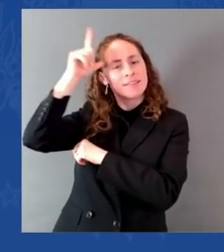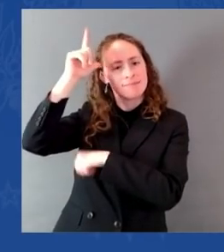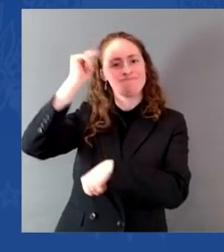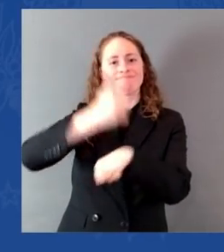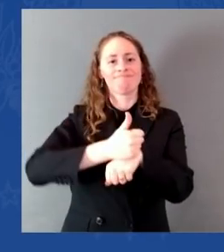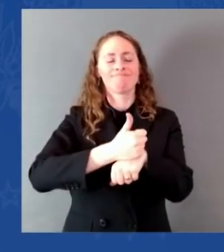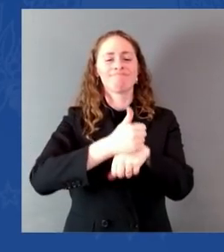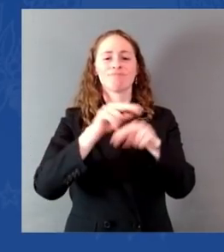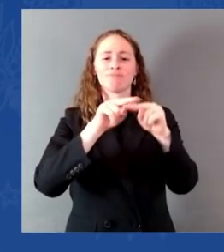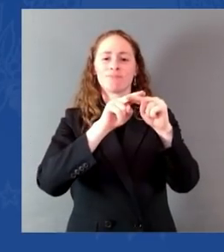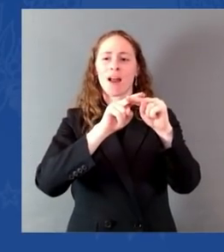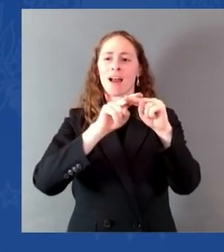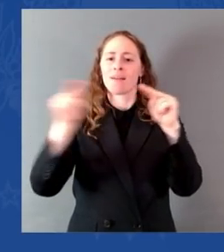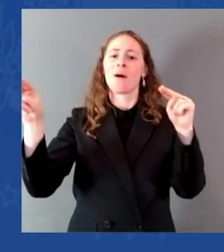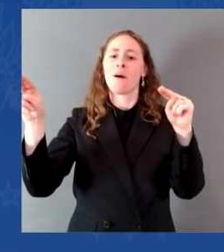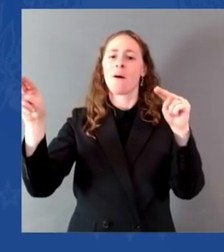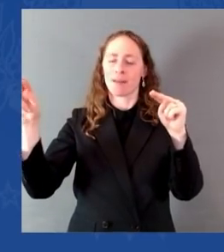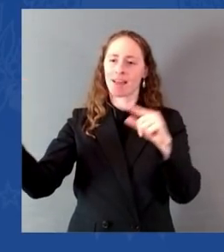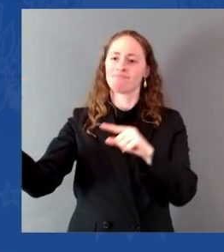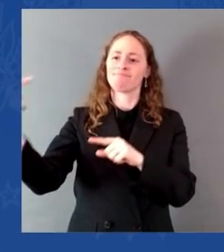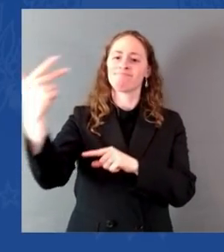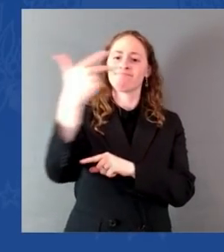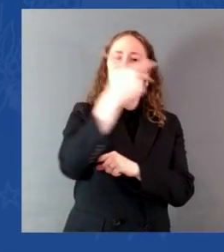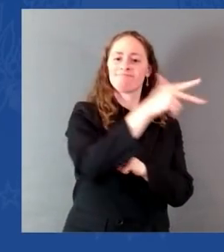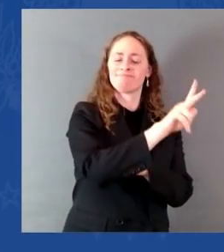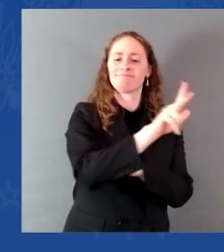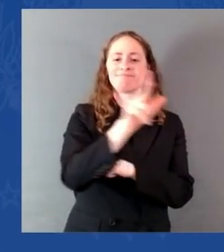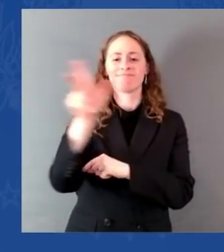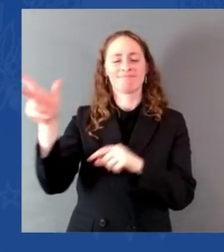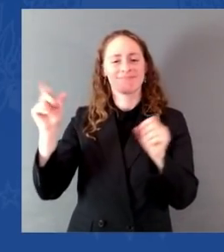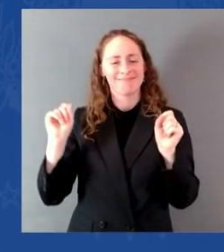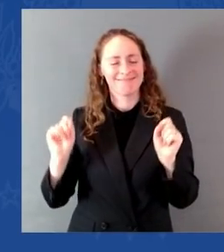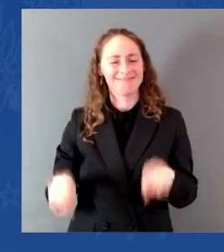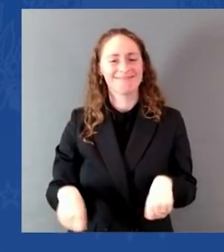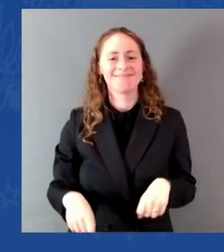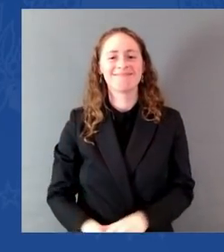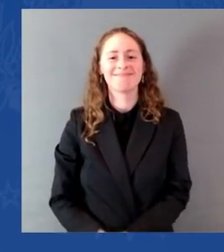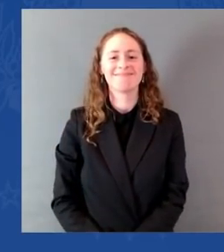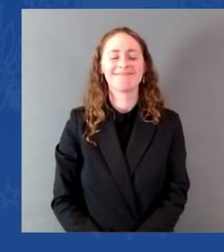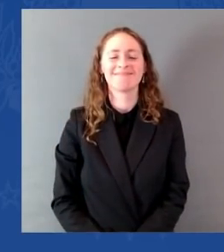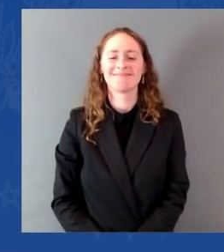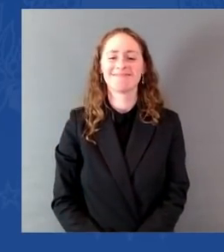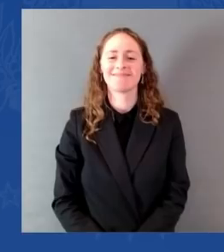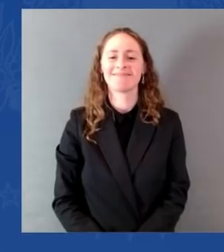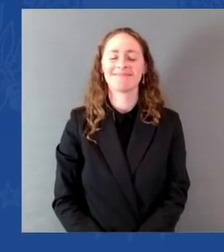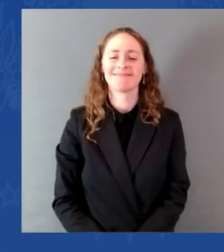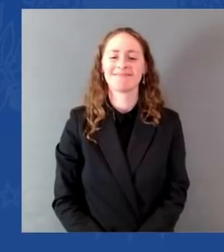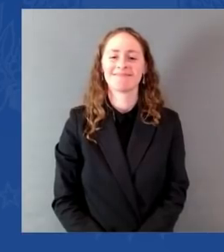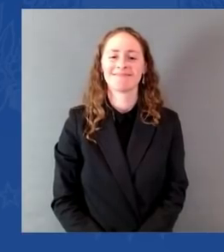During the Cold War, Eisenhower built the Interstate Highway System, transforming the way Americans lived.